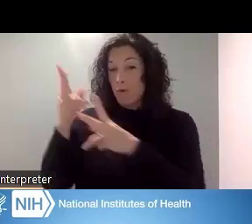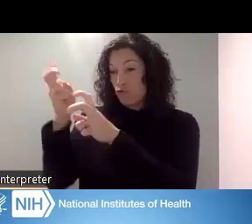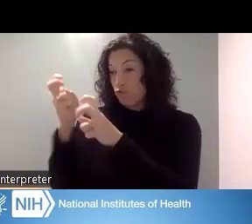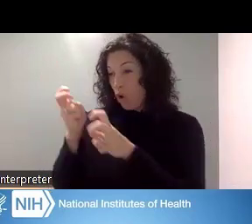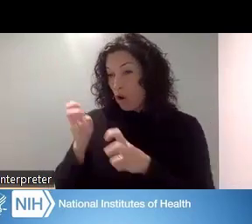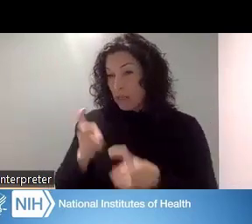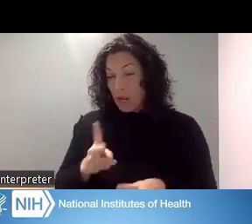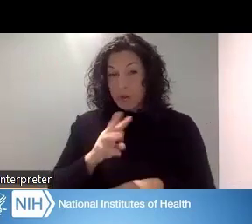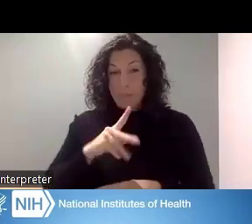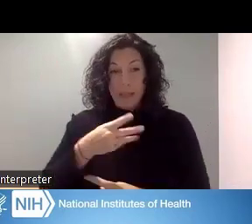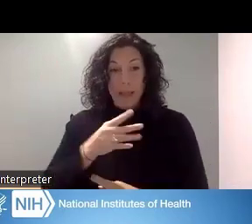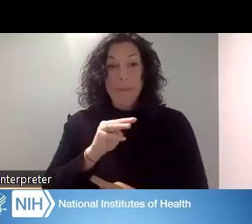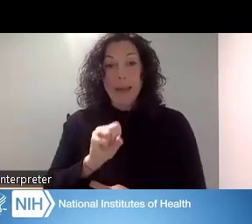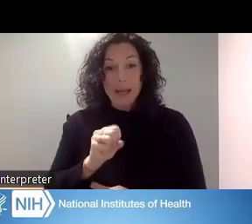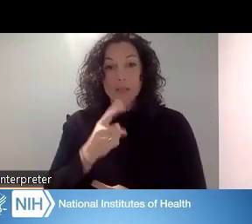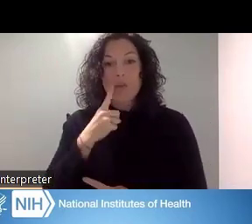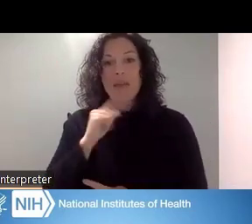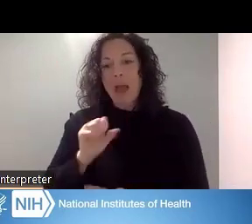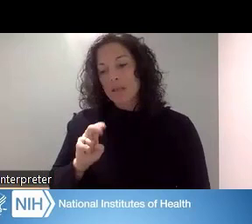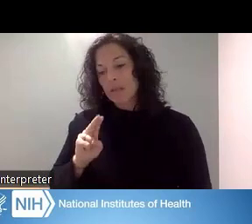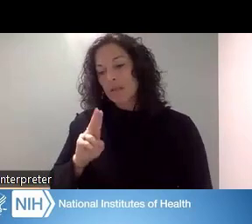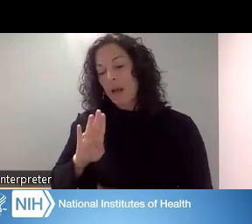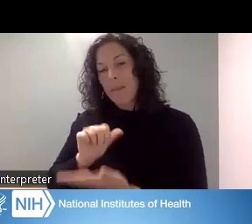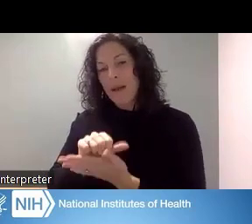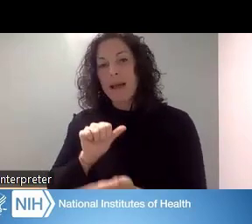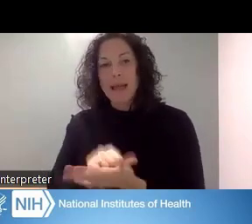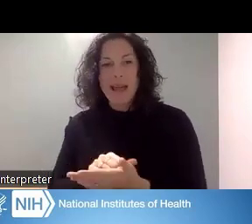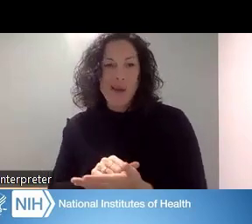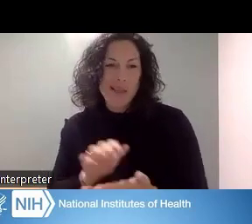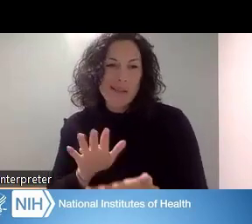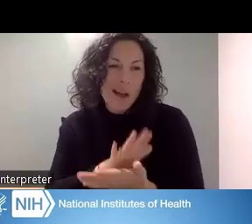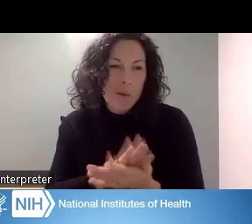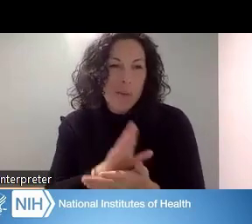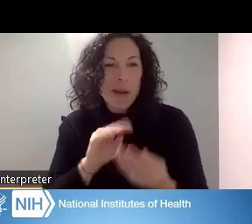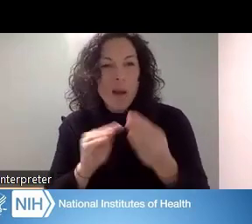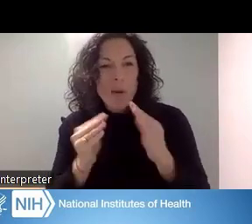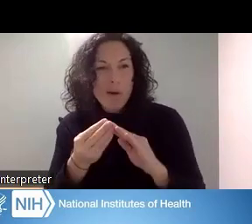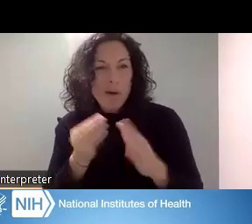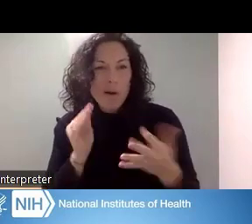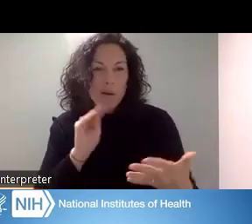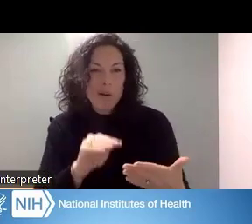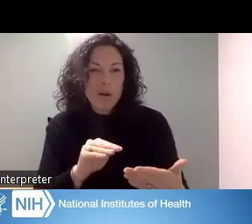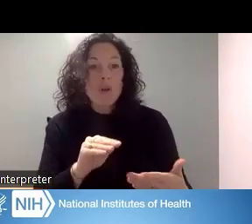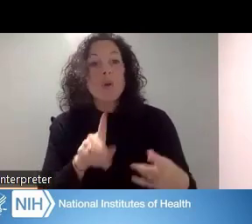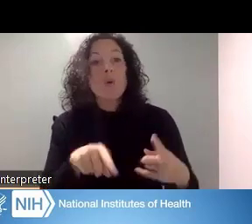for that particular subaccount slash document number, and so when you pull up the FFR,